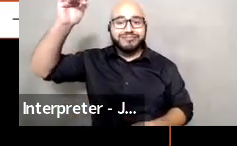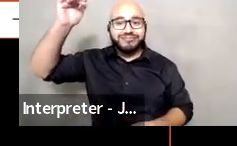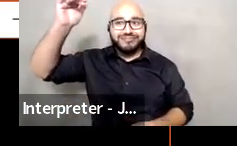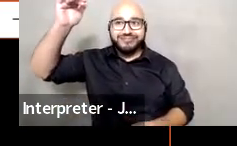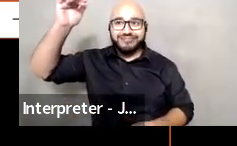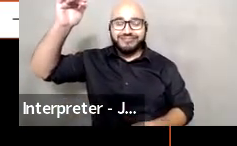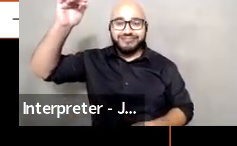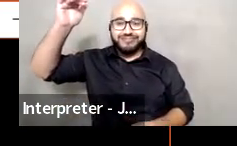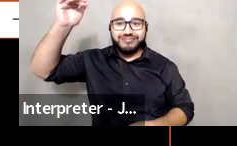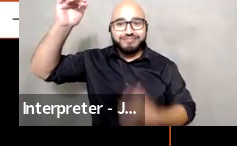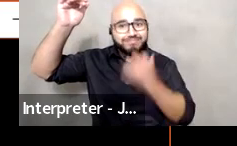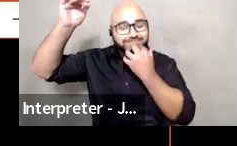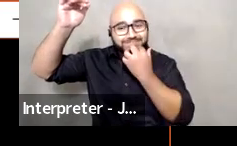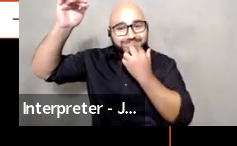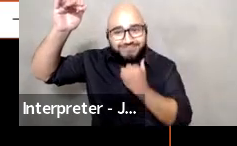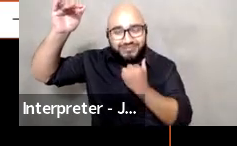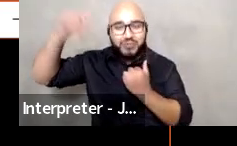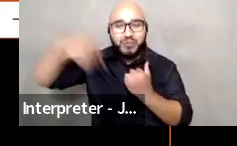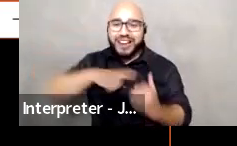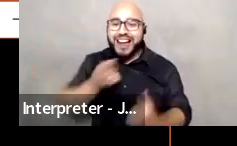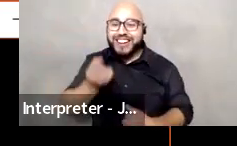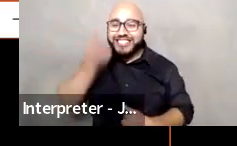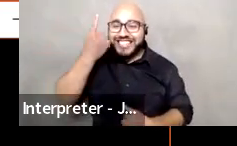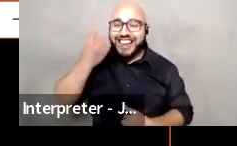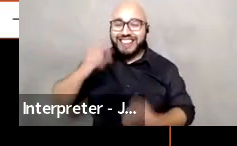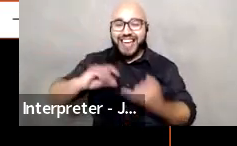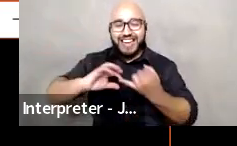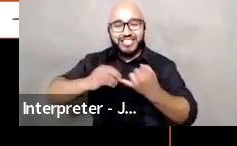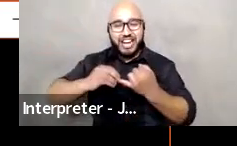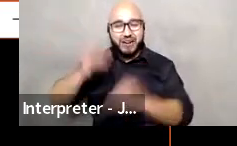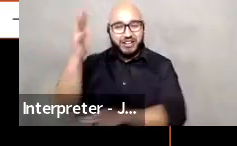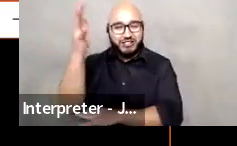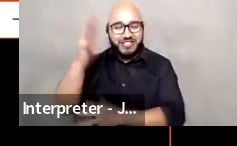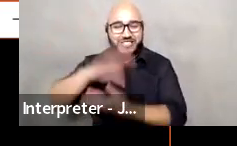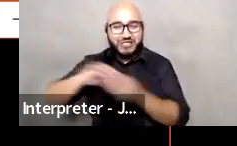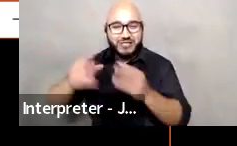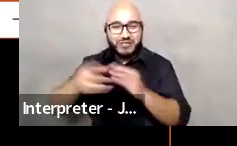I mean, we understand that. The cherry still is the cherry tree story itself is kind of a. Lie.